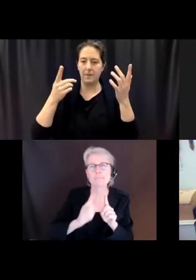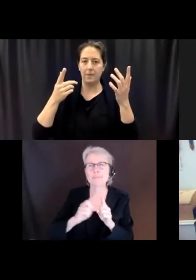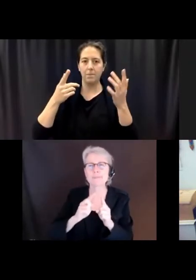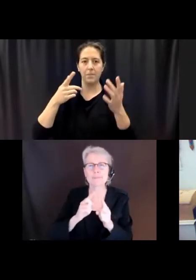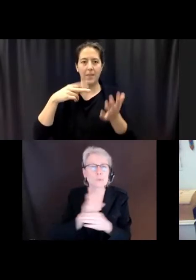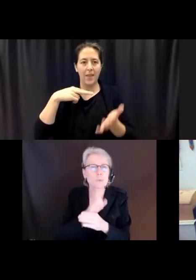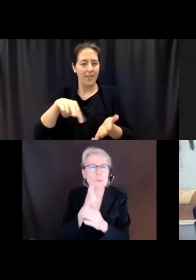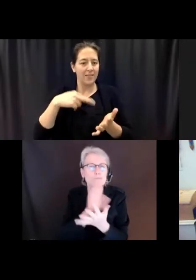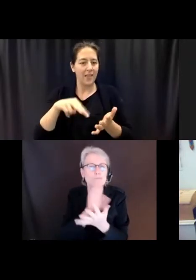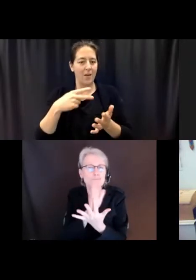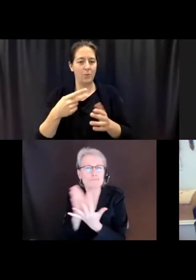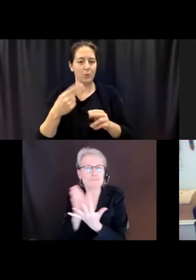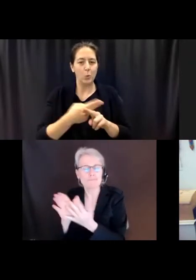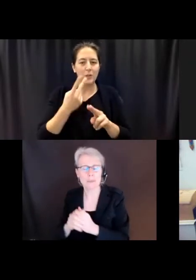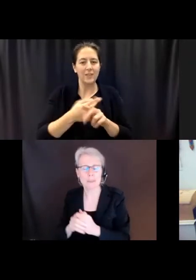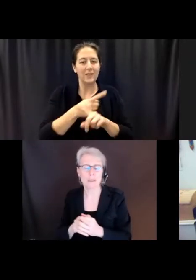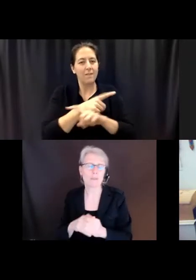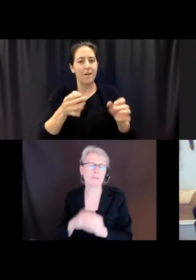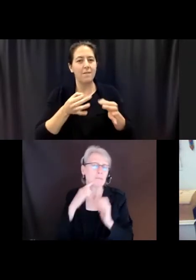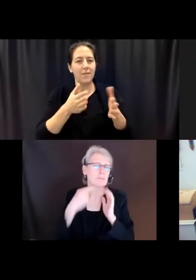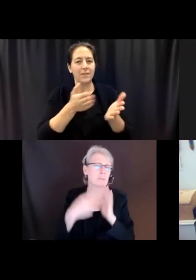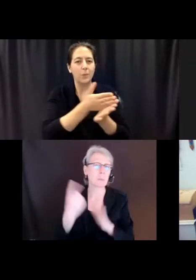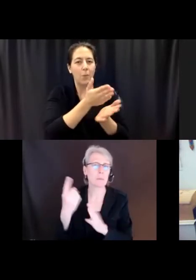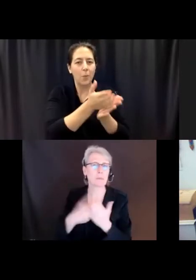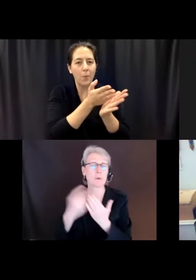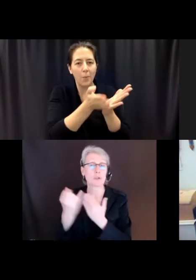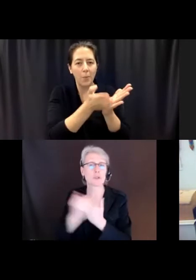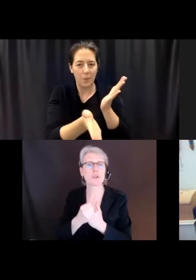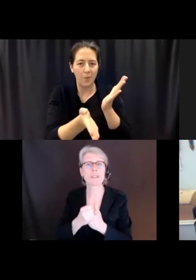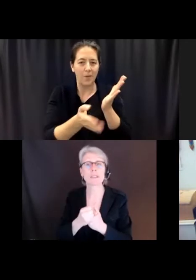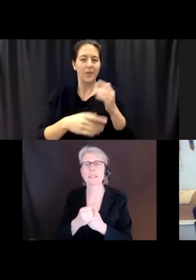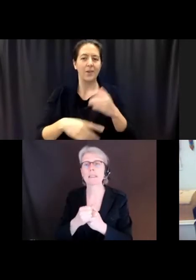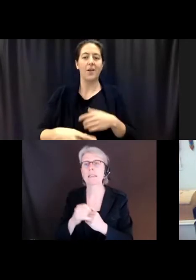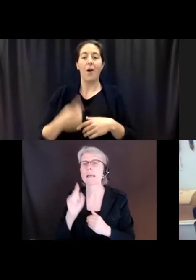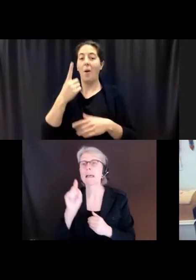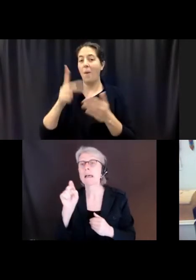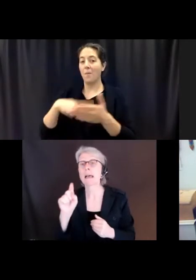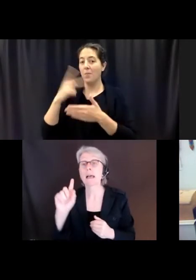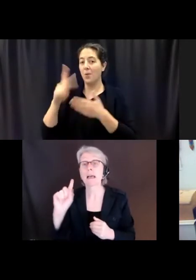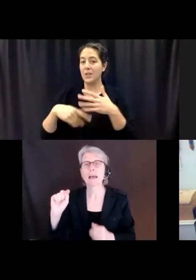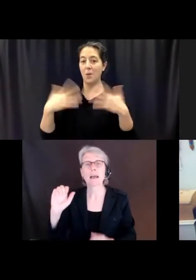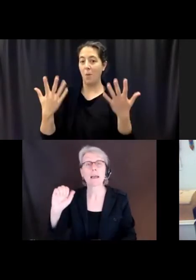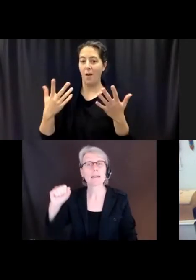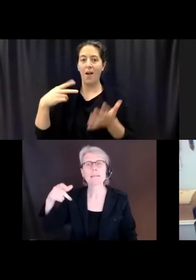ART. ONE OF THE PROJECTS I'M WORKING ON IS TAP DANCING. I HAVE ACTUALLY CREATED A CRUTCH